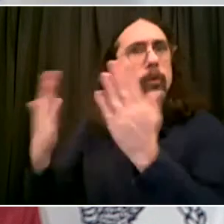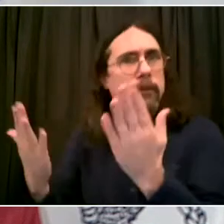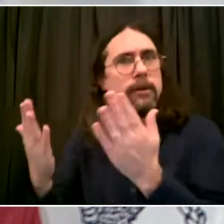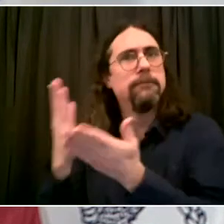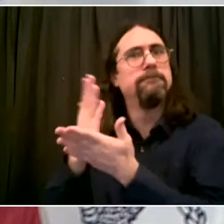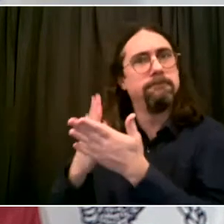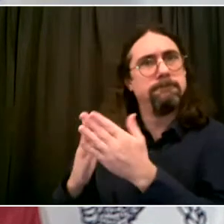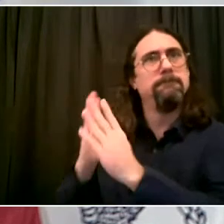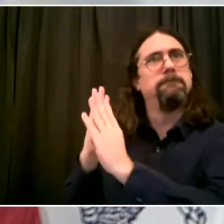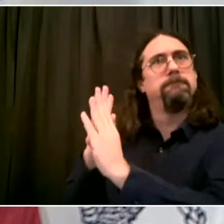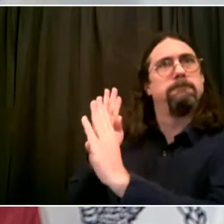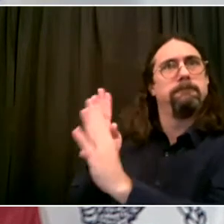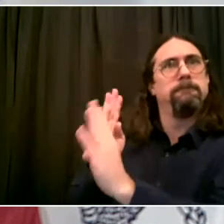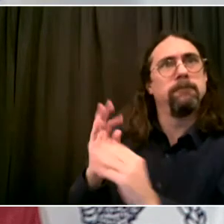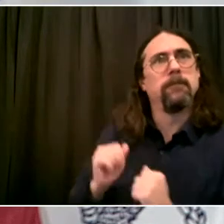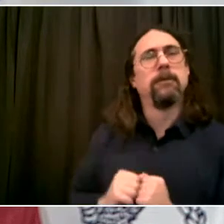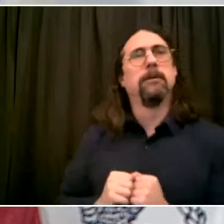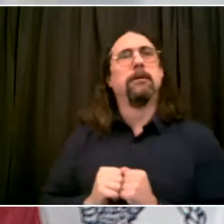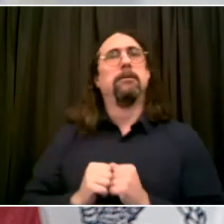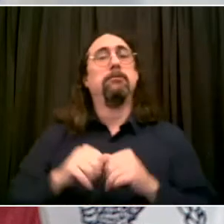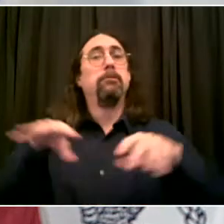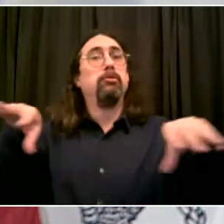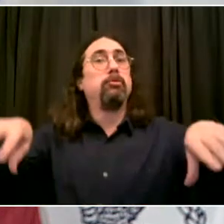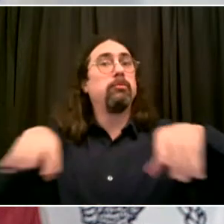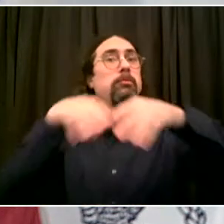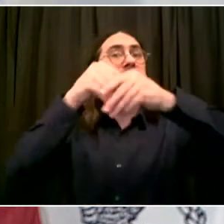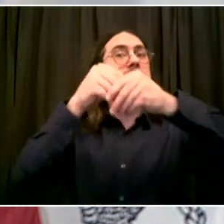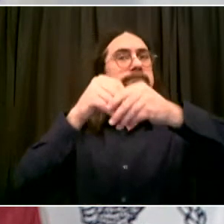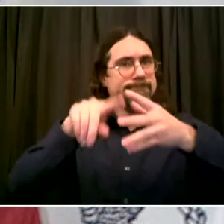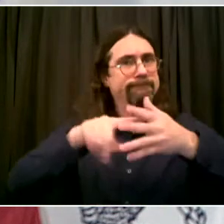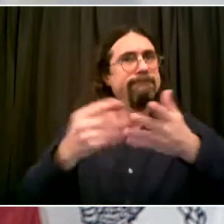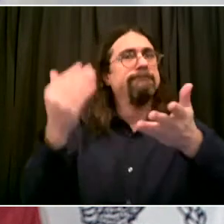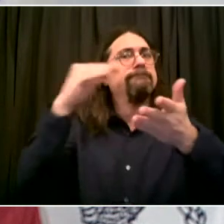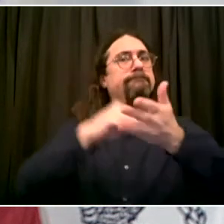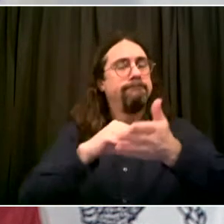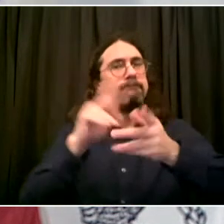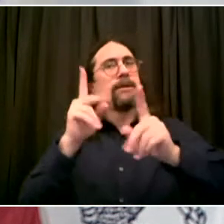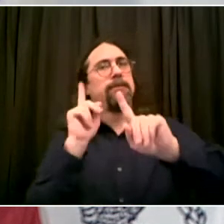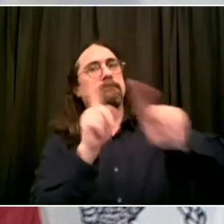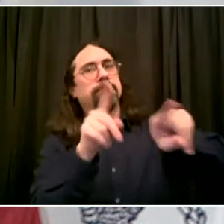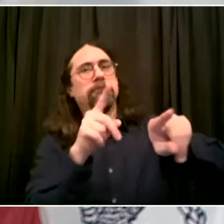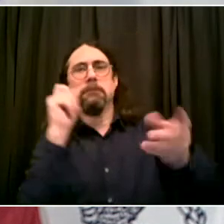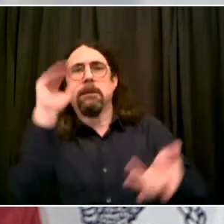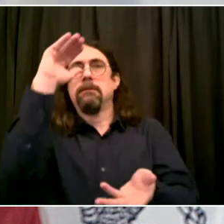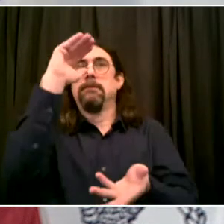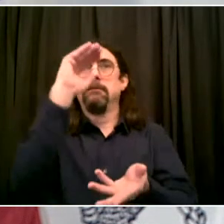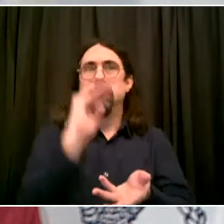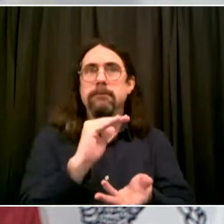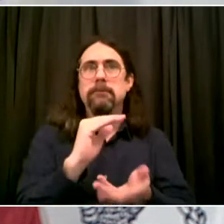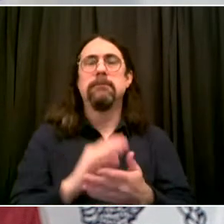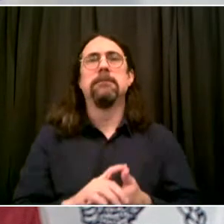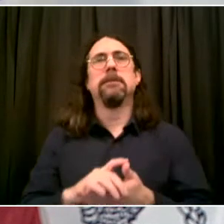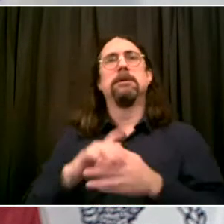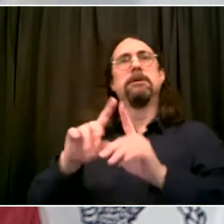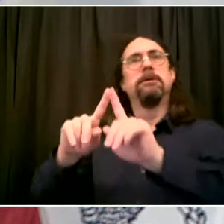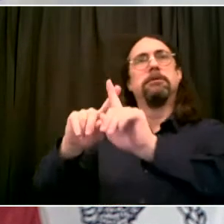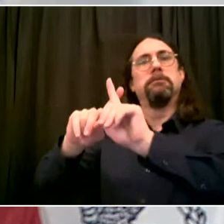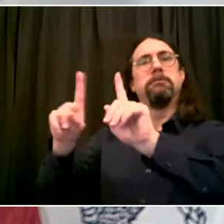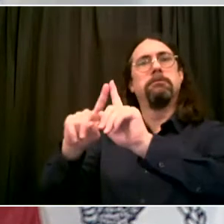AND BANQUETS I